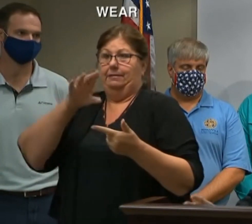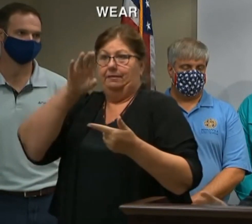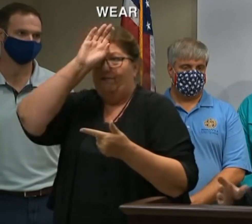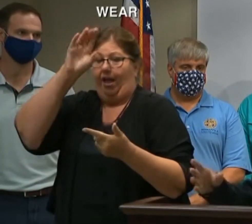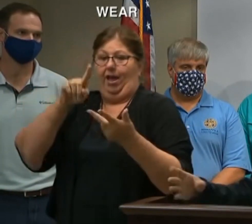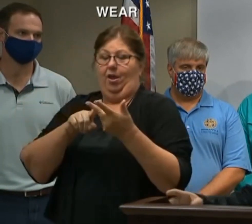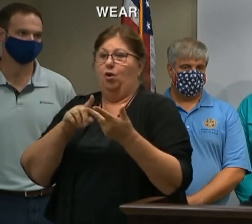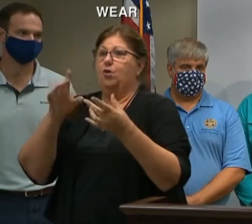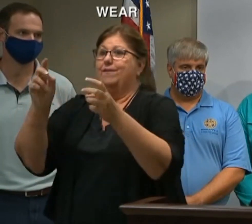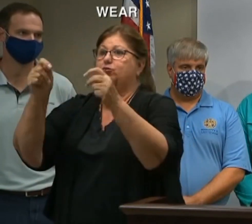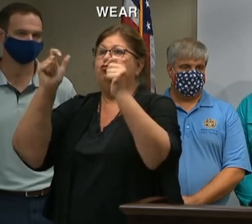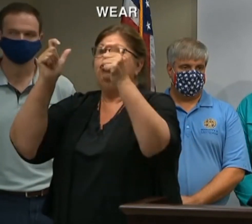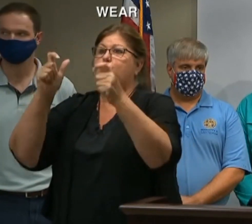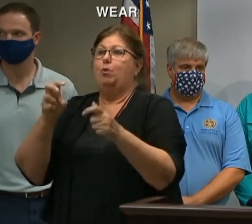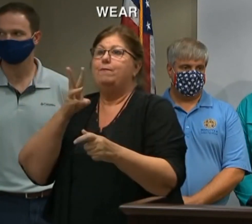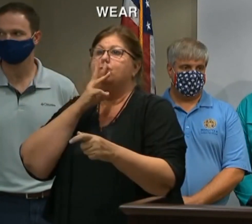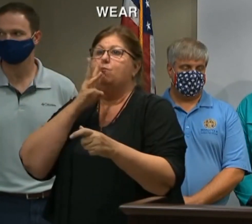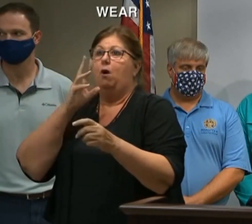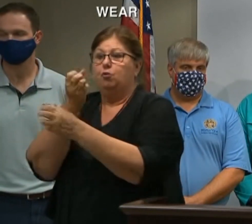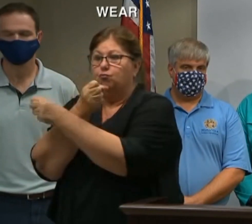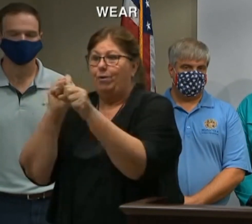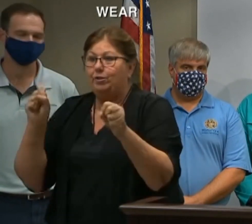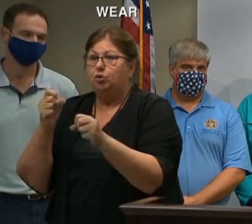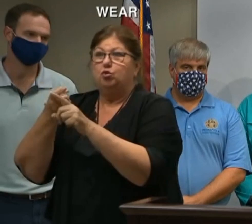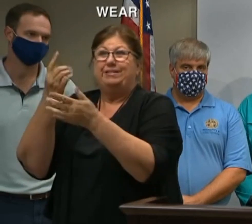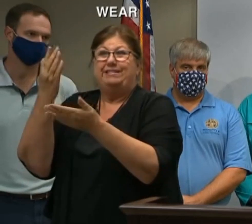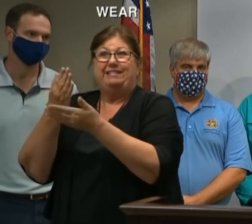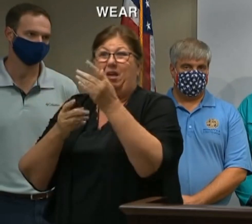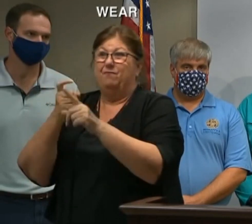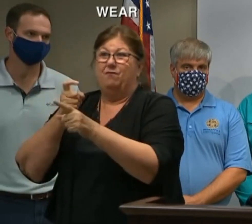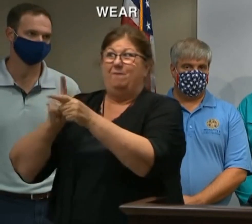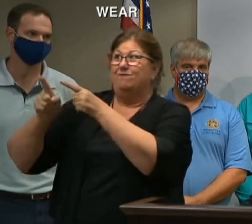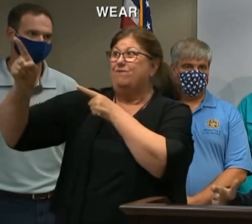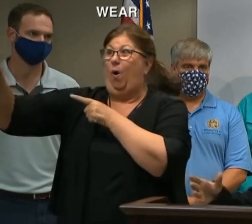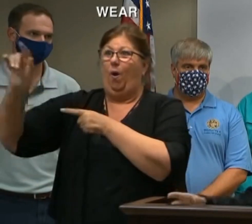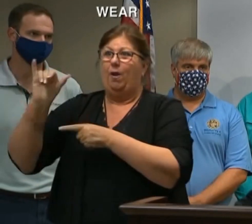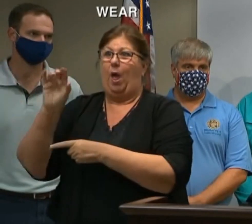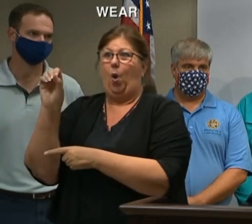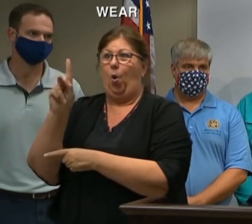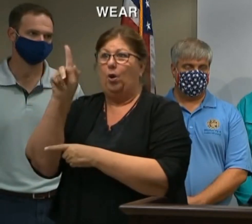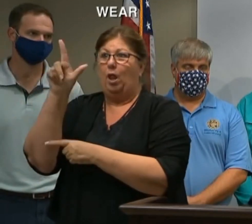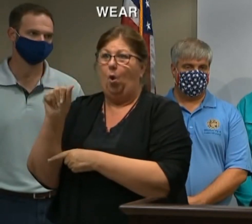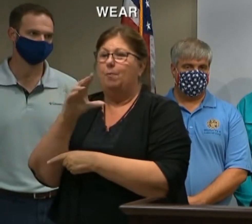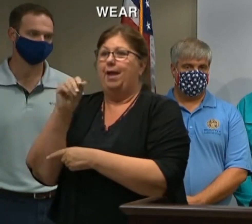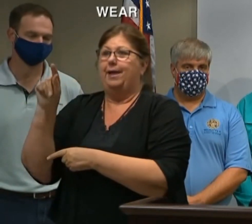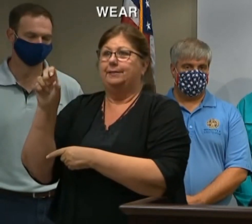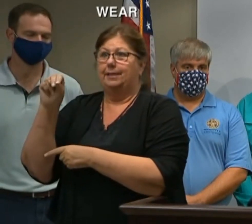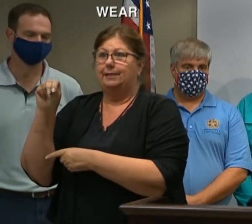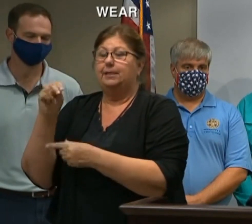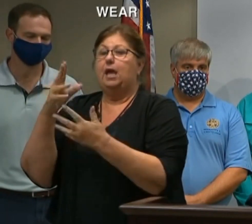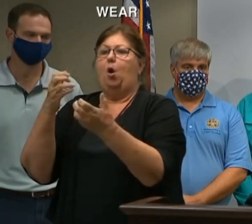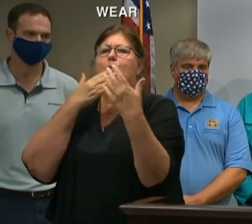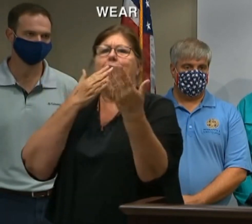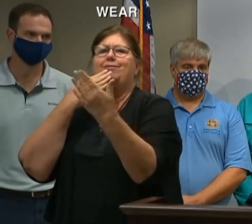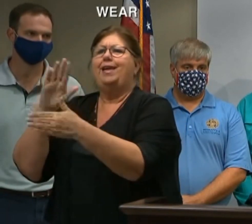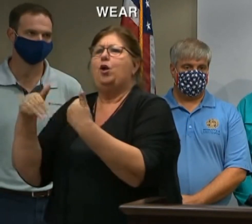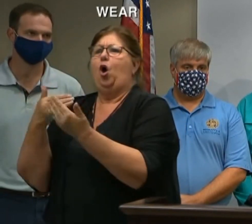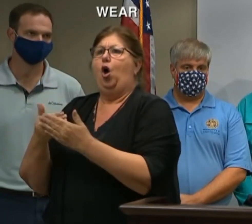some folks came from as far as oklahoma and tennessee i want to thank all the charitable organizations that are out there obviously our charitable